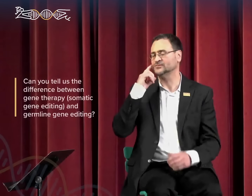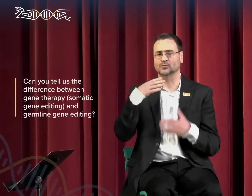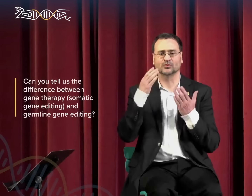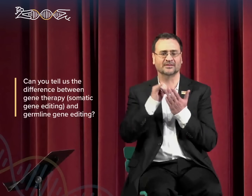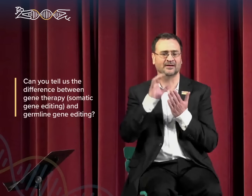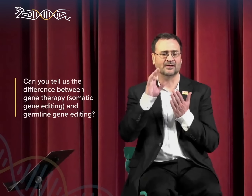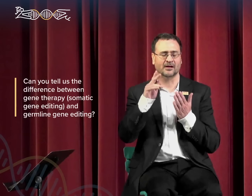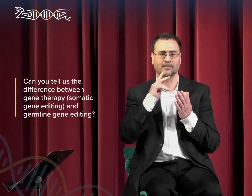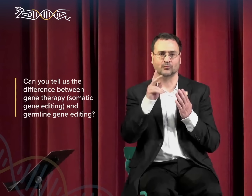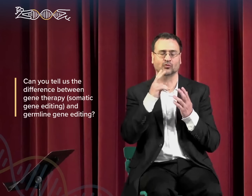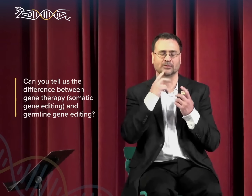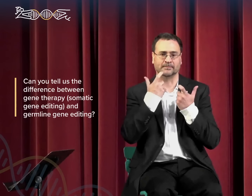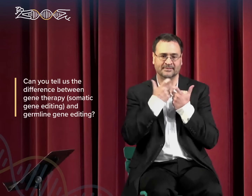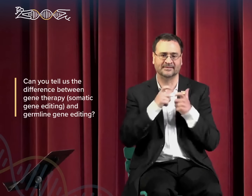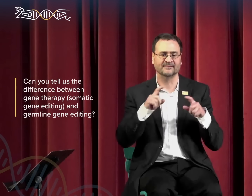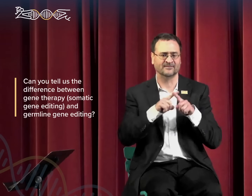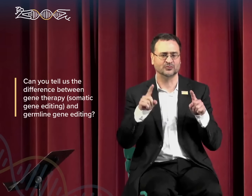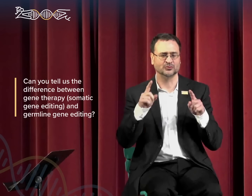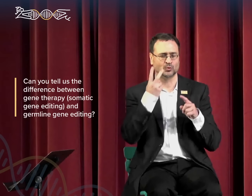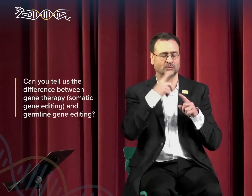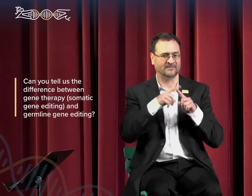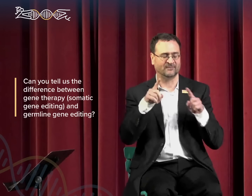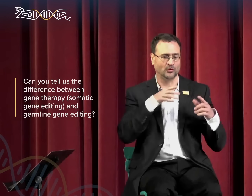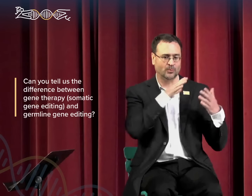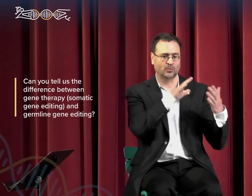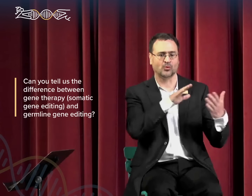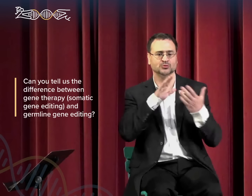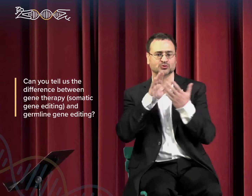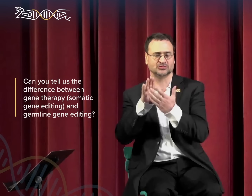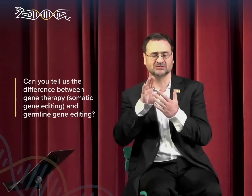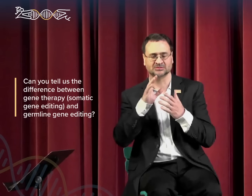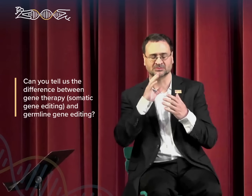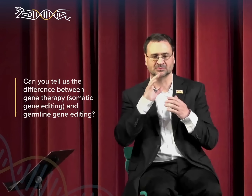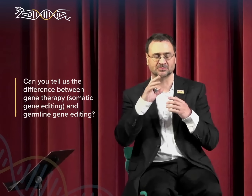There's huge difference between two approaches.